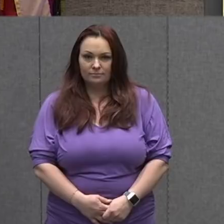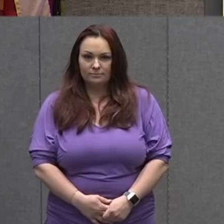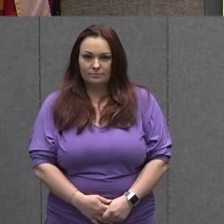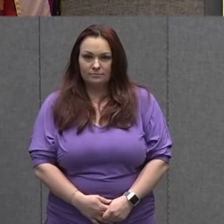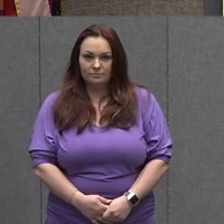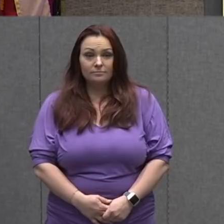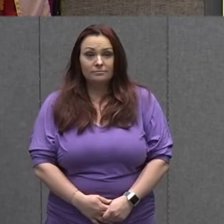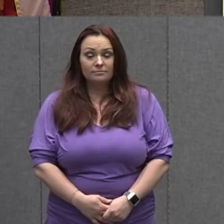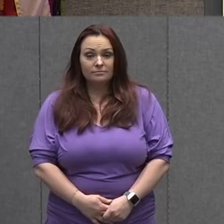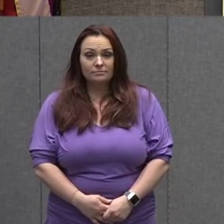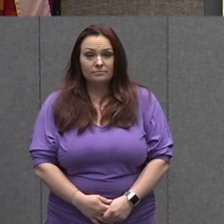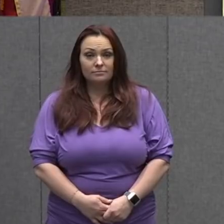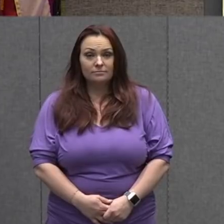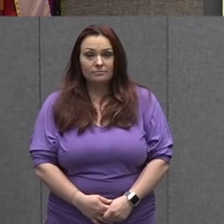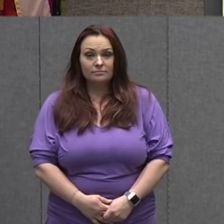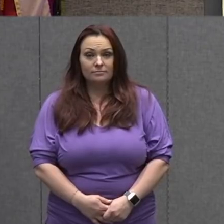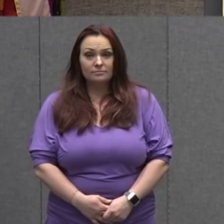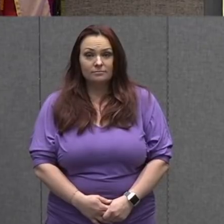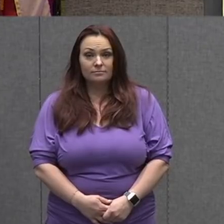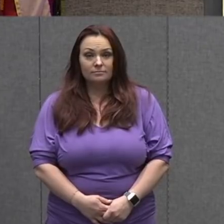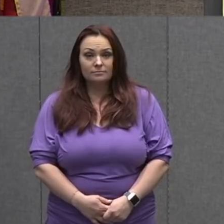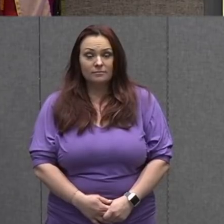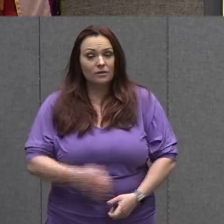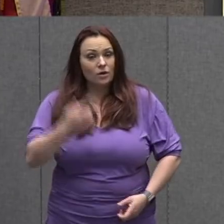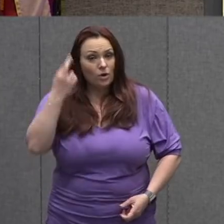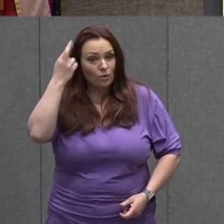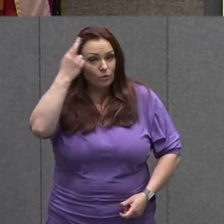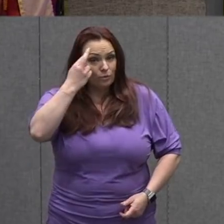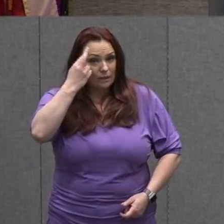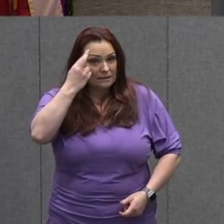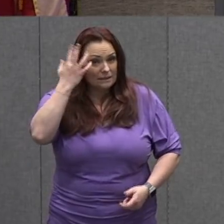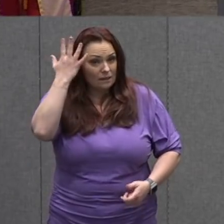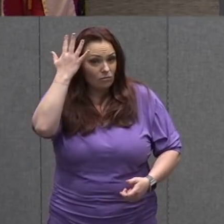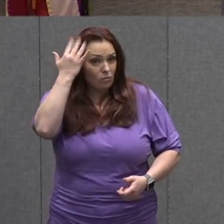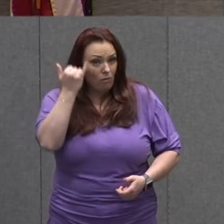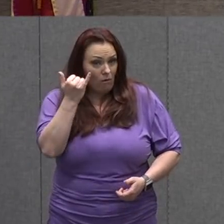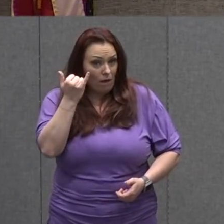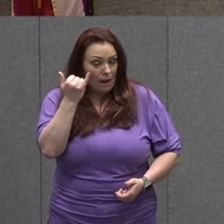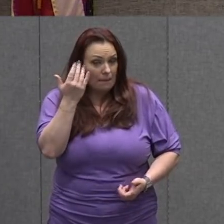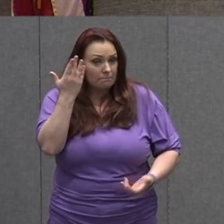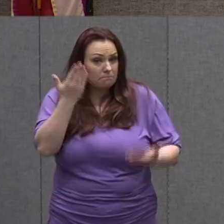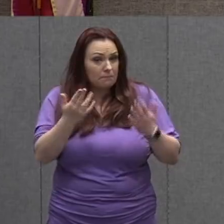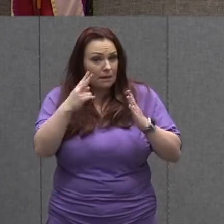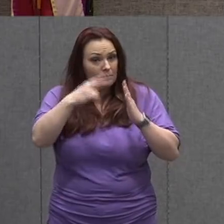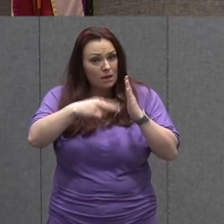Because I think my readers, my audience might be very interested in learning